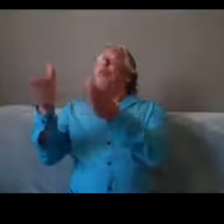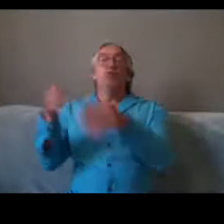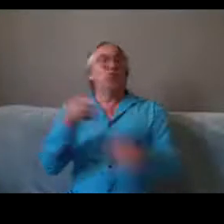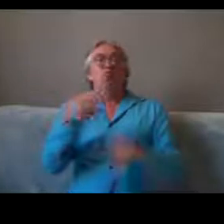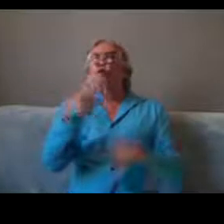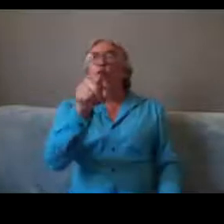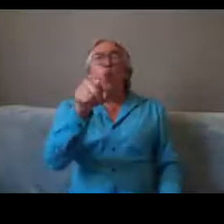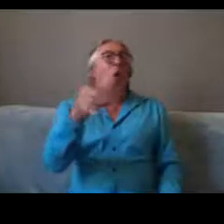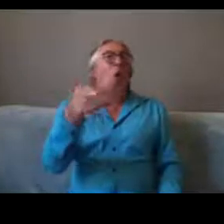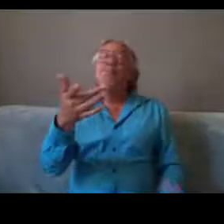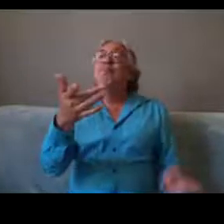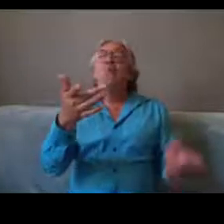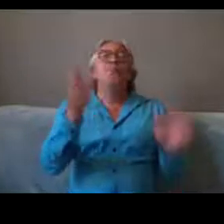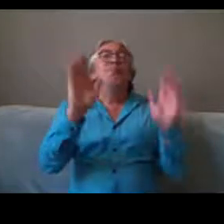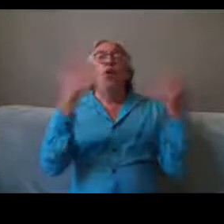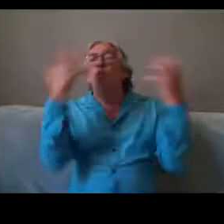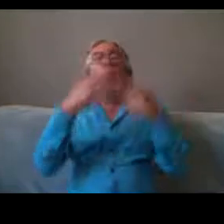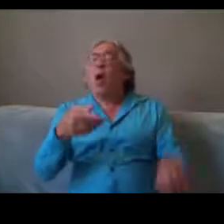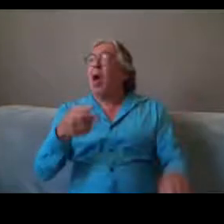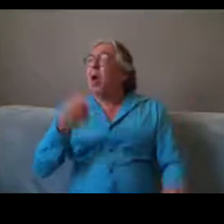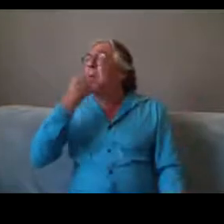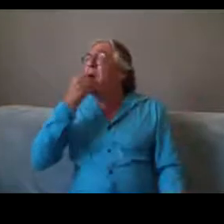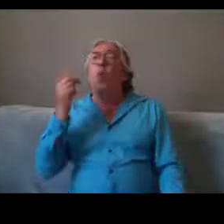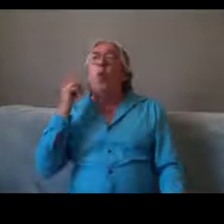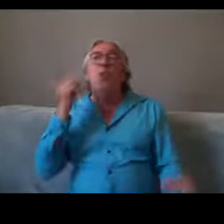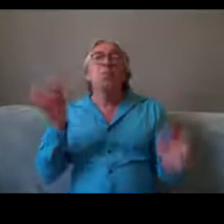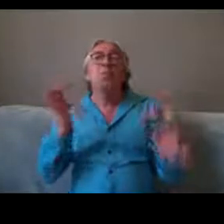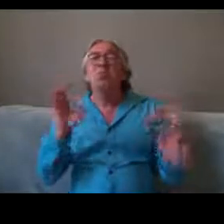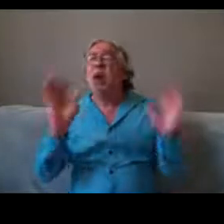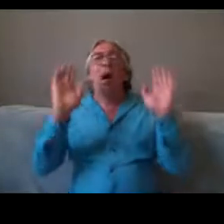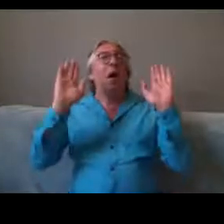I'd like to share some rules of the house with you.